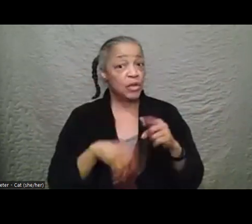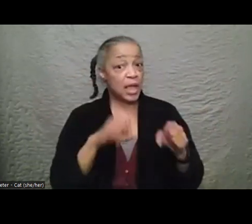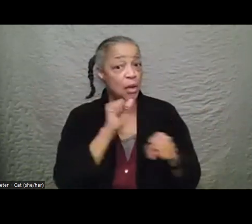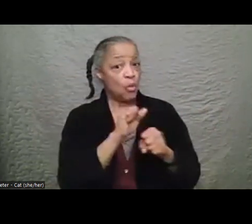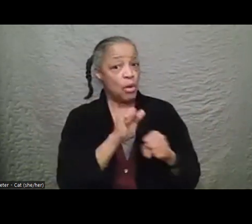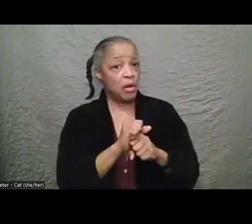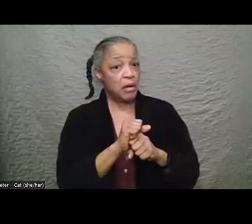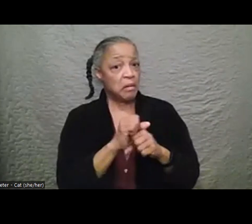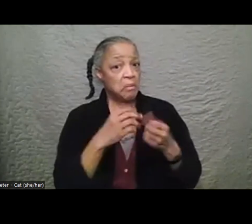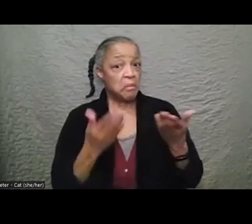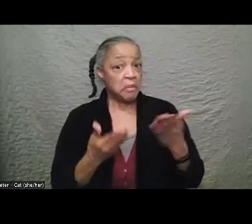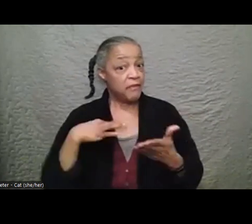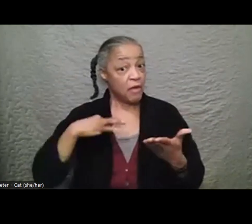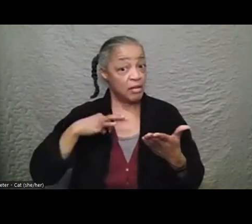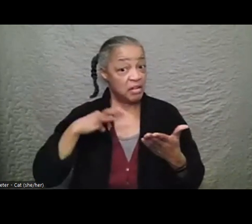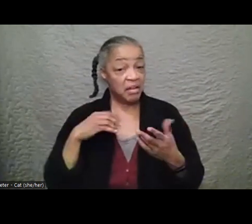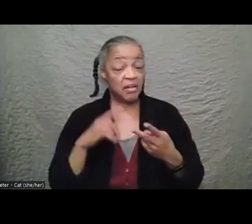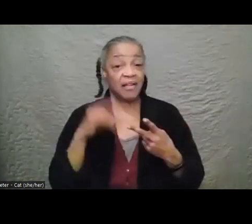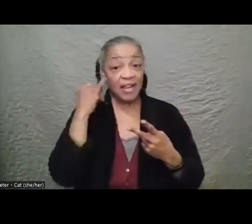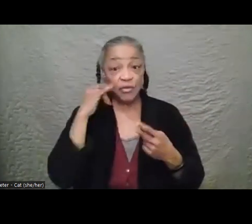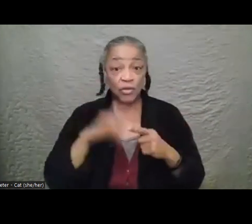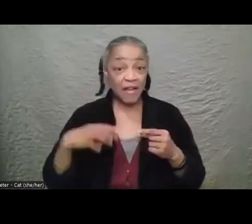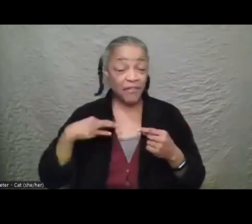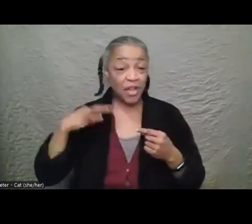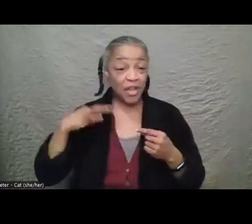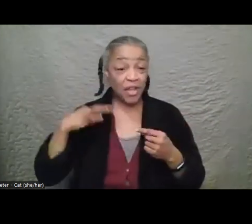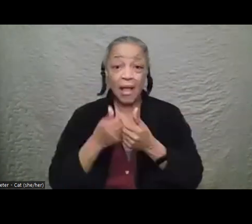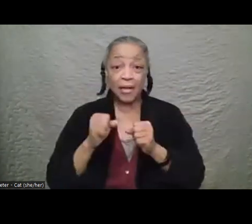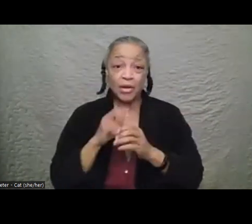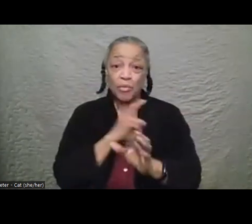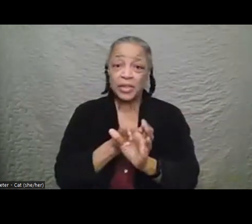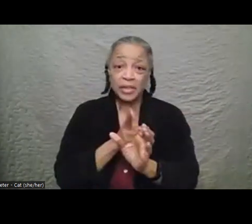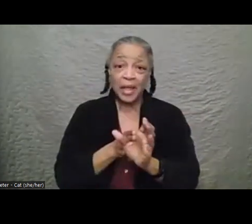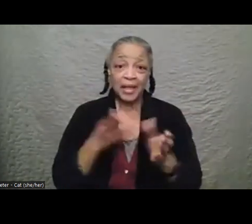If one cannot volunteer, how can you participate?